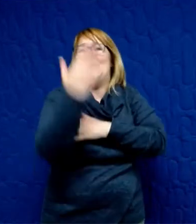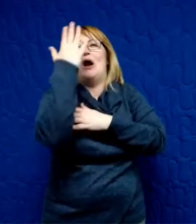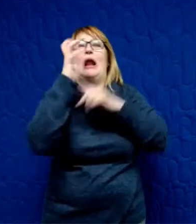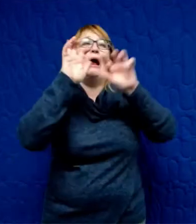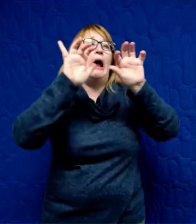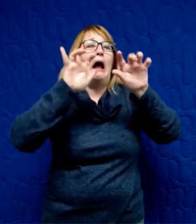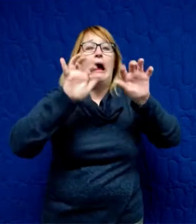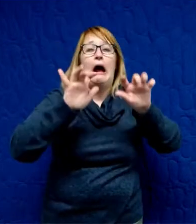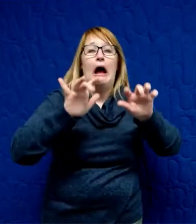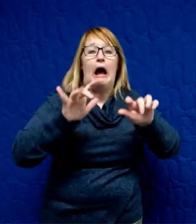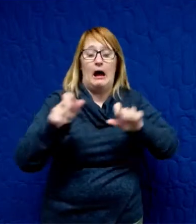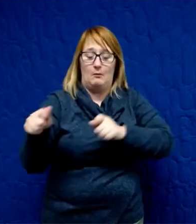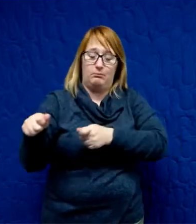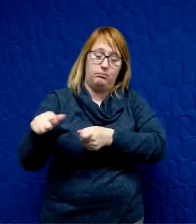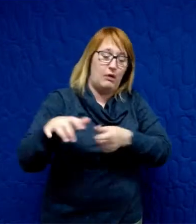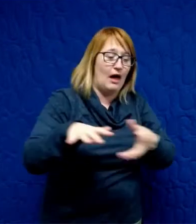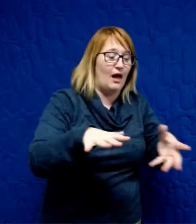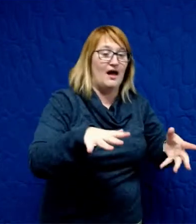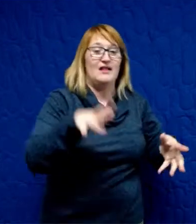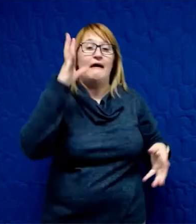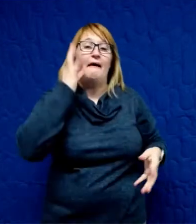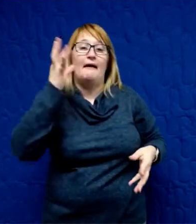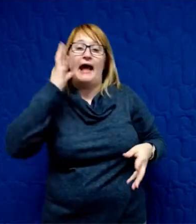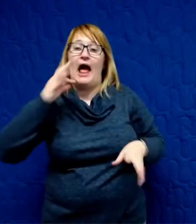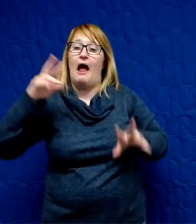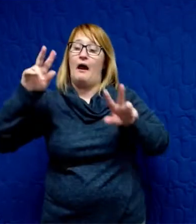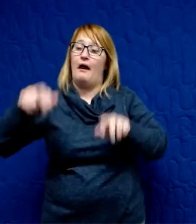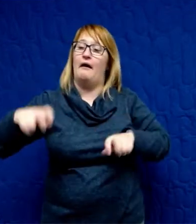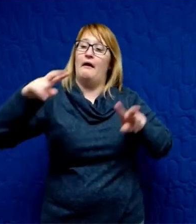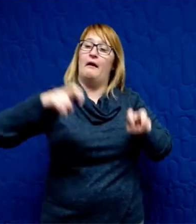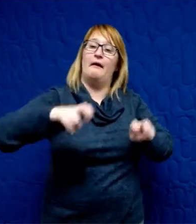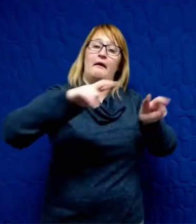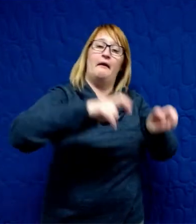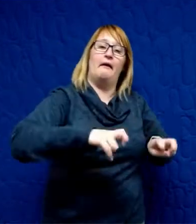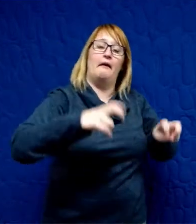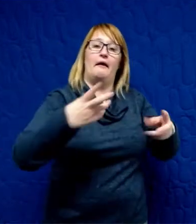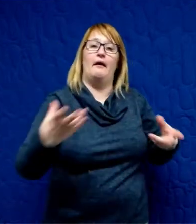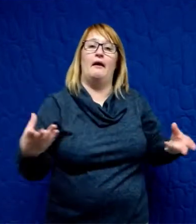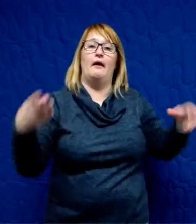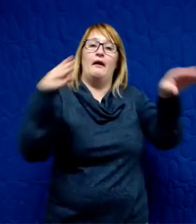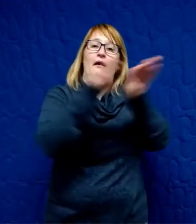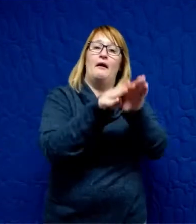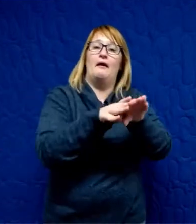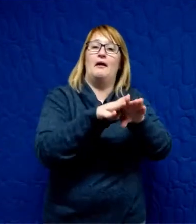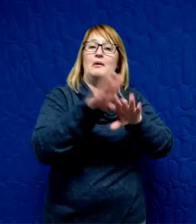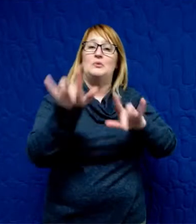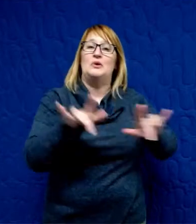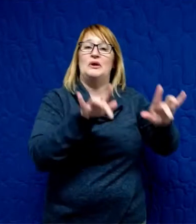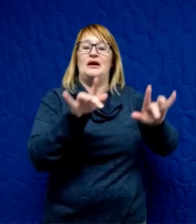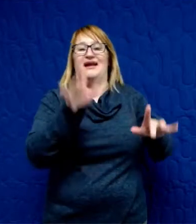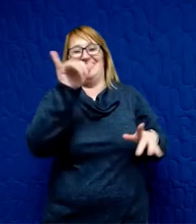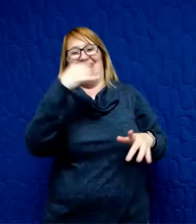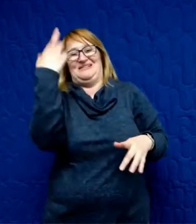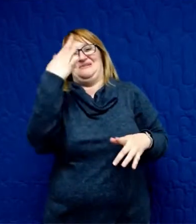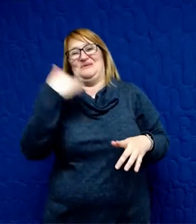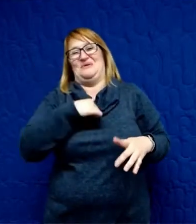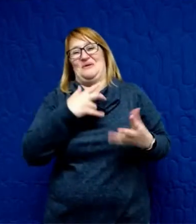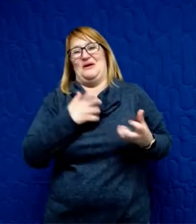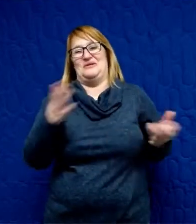in your proposal or whatever happens, the cat comes across and closes your screen down, that's why we also want to encourage you to go ahead and have it